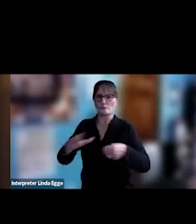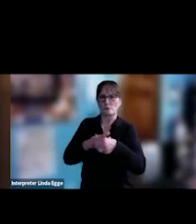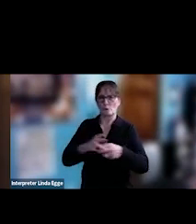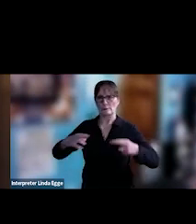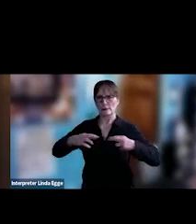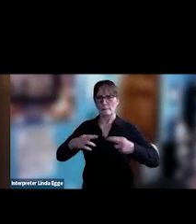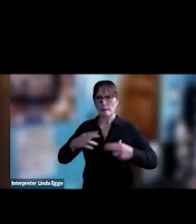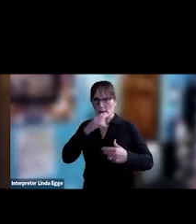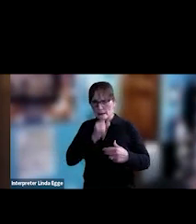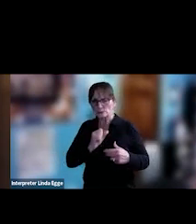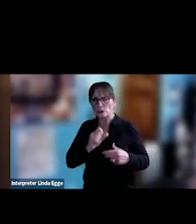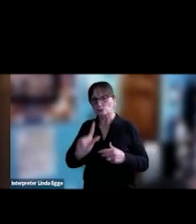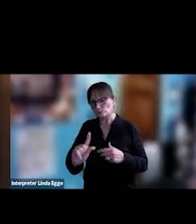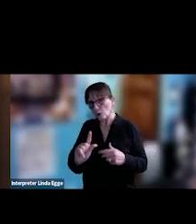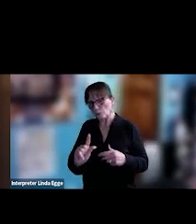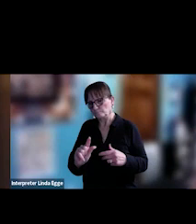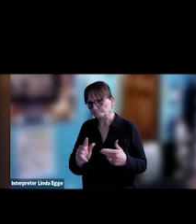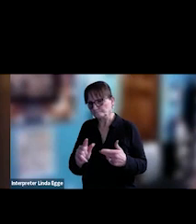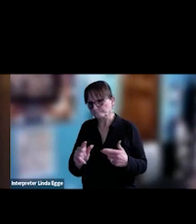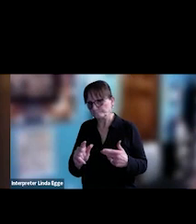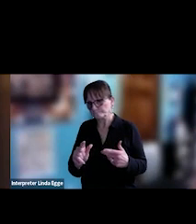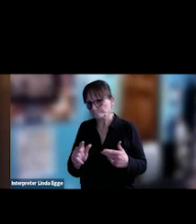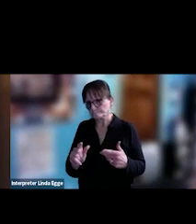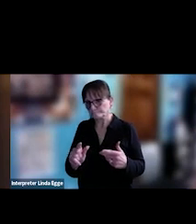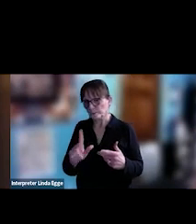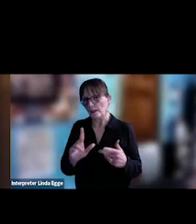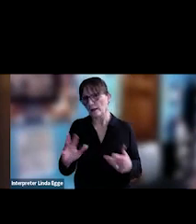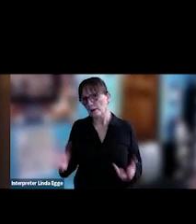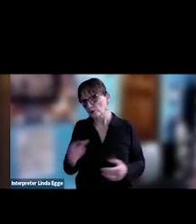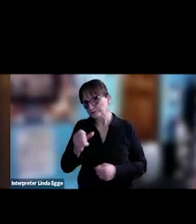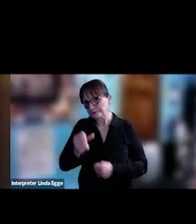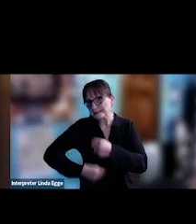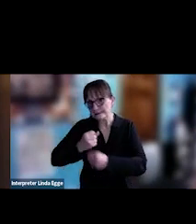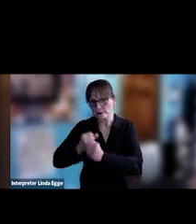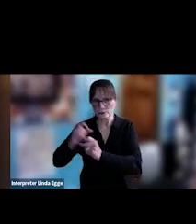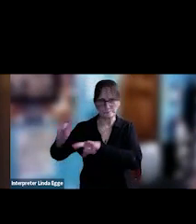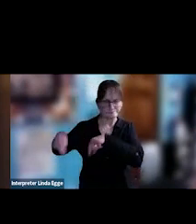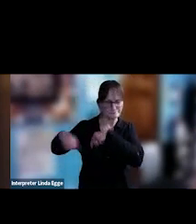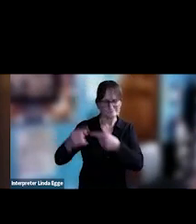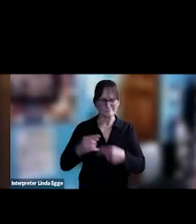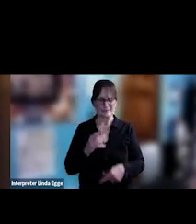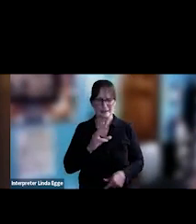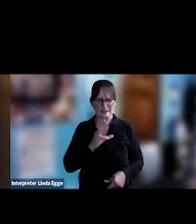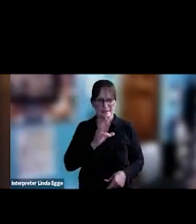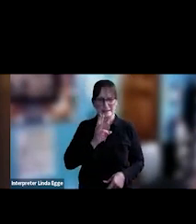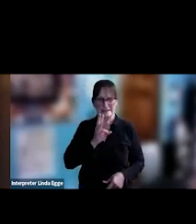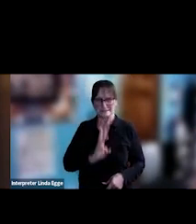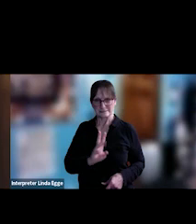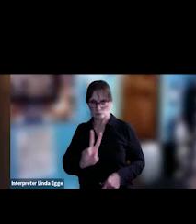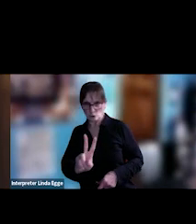So there is kind of this, there are years between 62 and the person's full retirement age